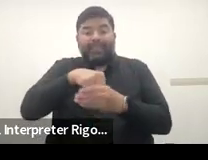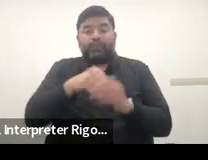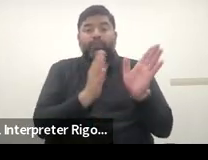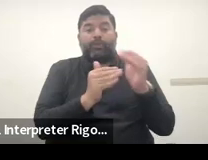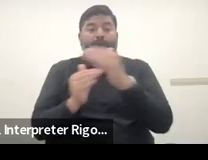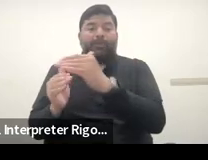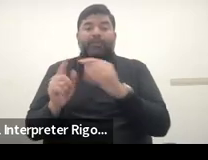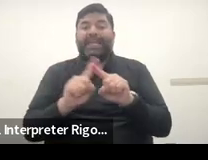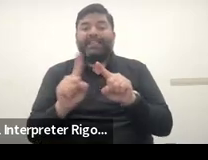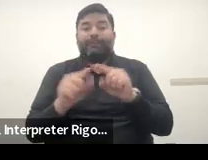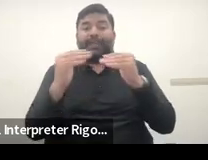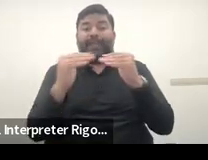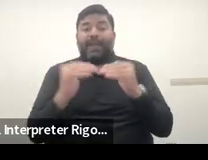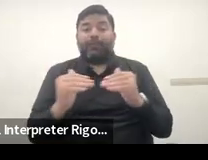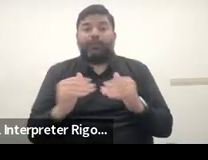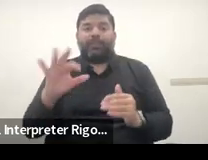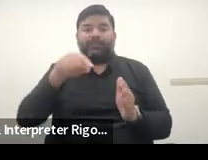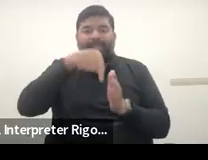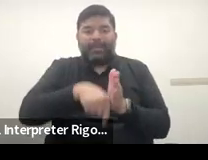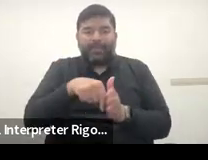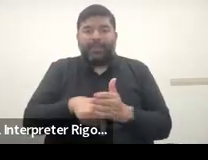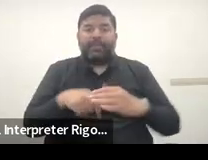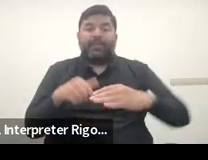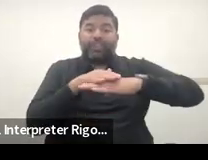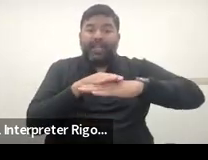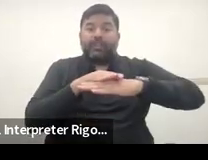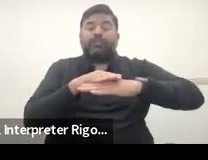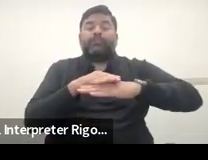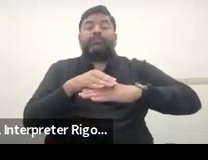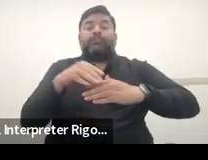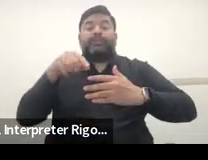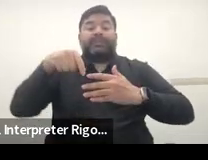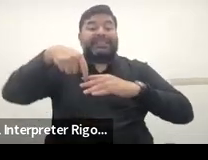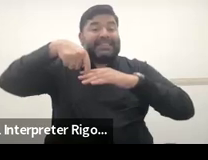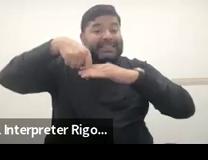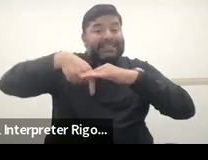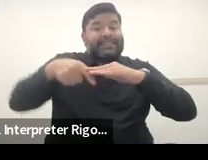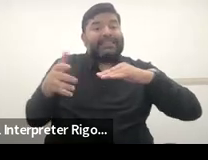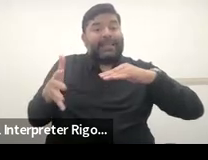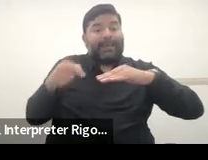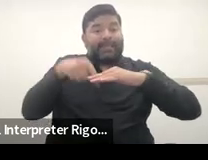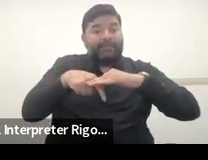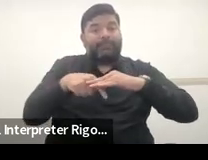depth. So there is shallow knowledge infusion, semi-deep, and deep. I'm going to give definitions